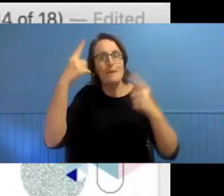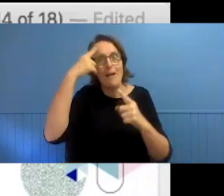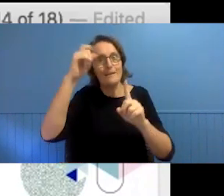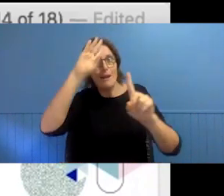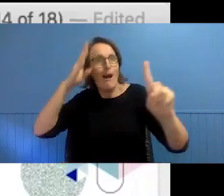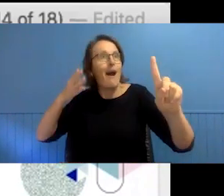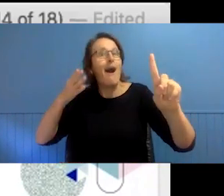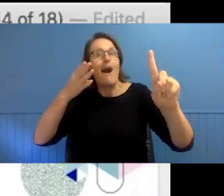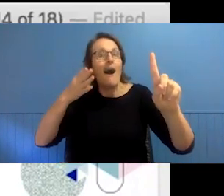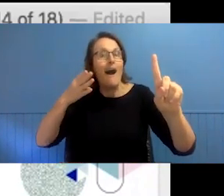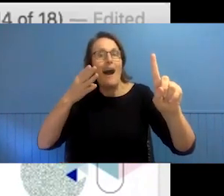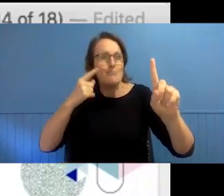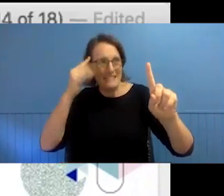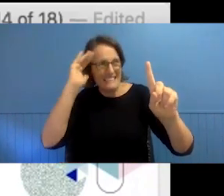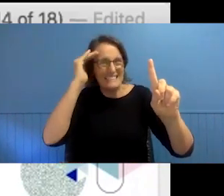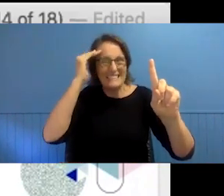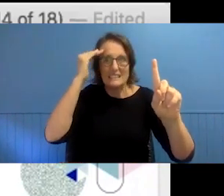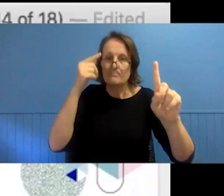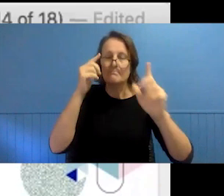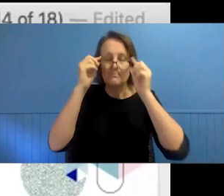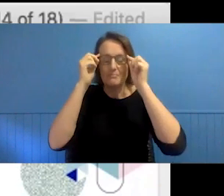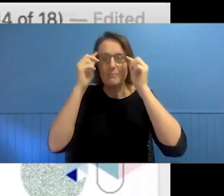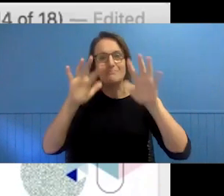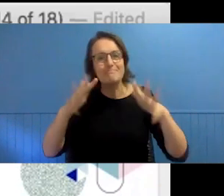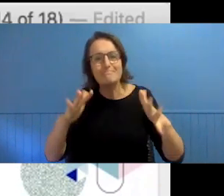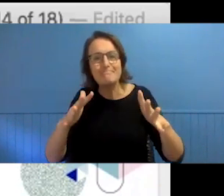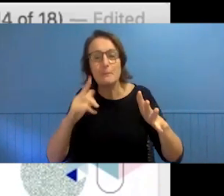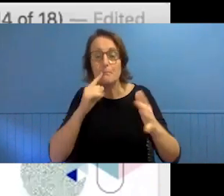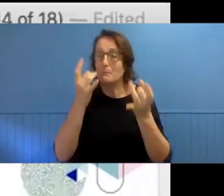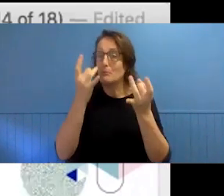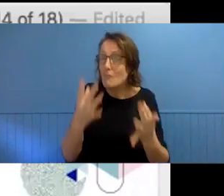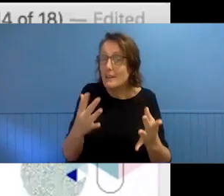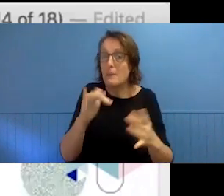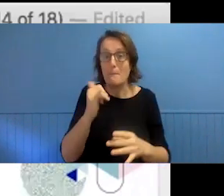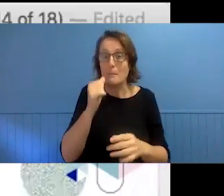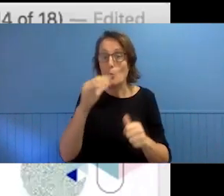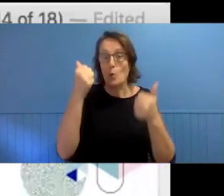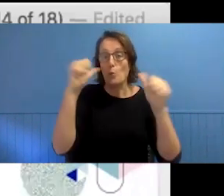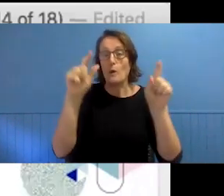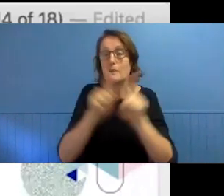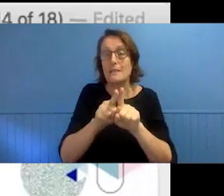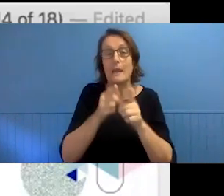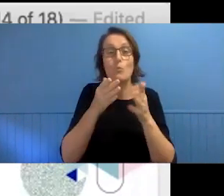Always be ready to lock at how you need to pirvet - I hate that word